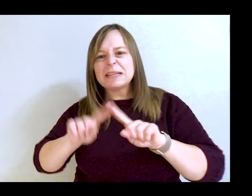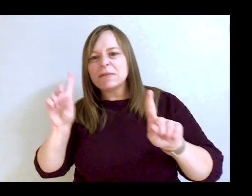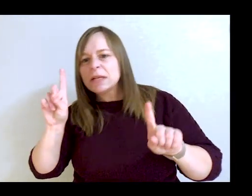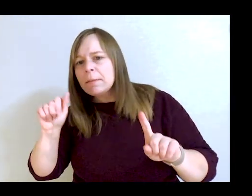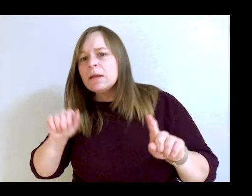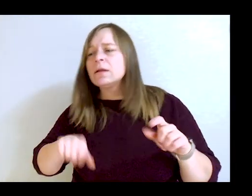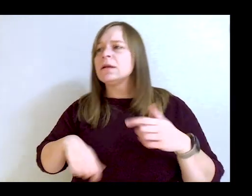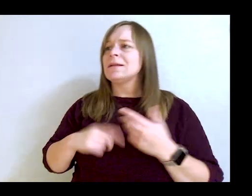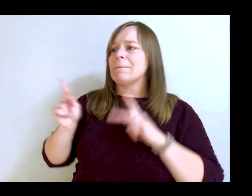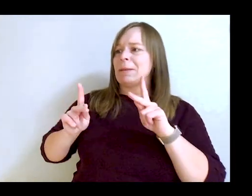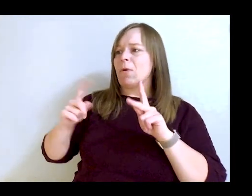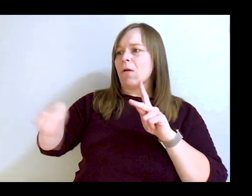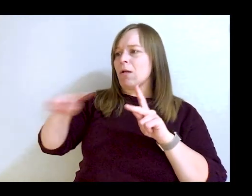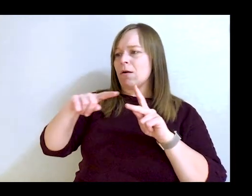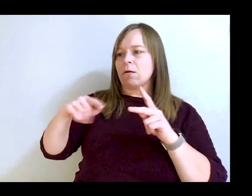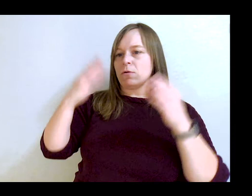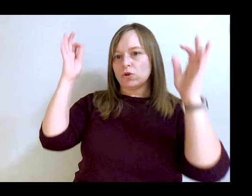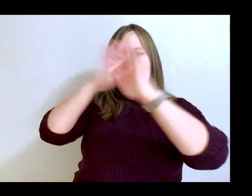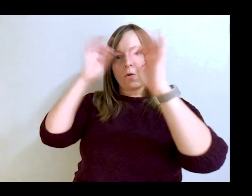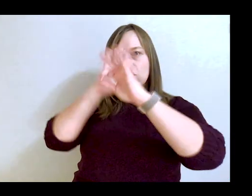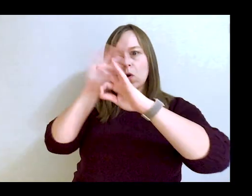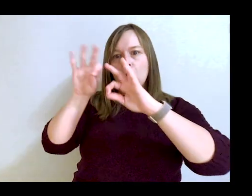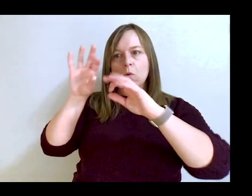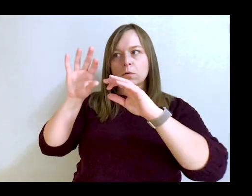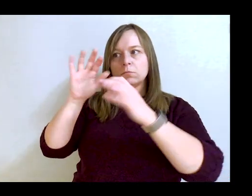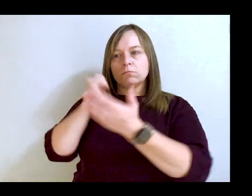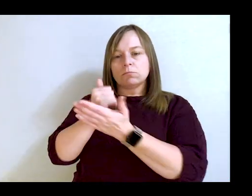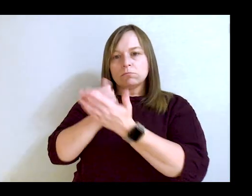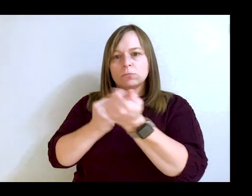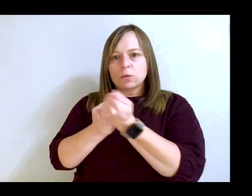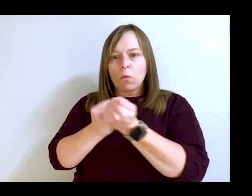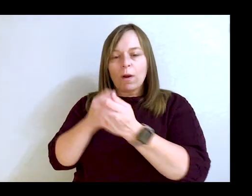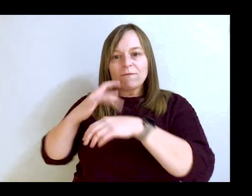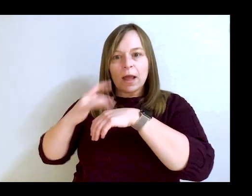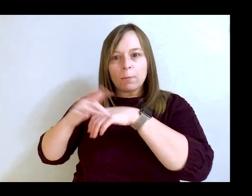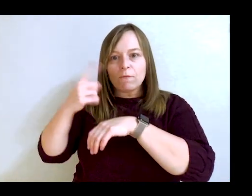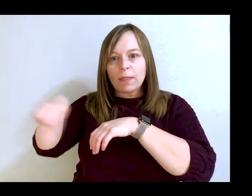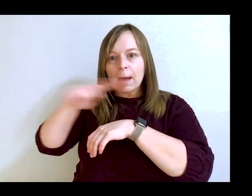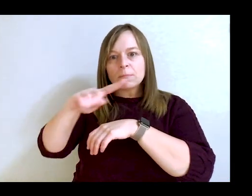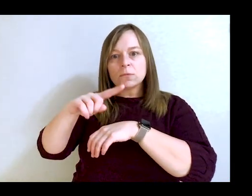disabilities, and people that don't know some of the help that's out there. So,